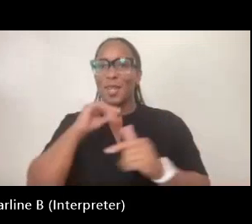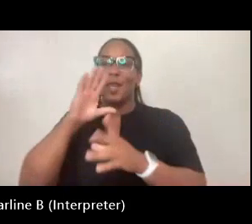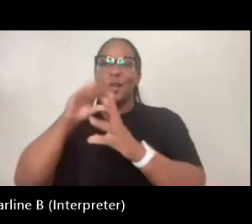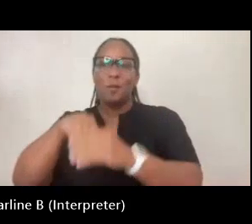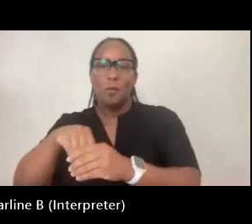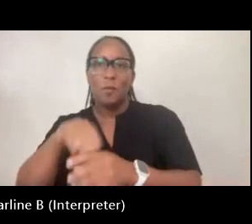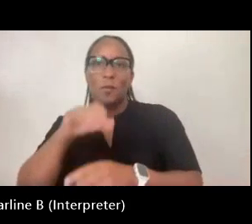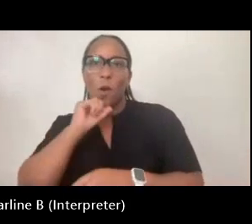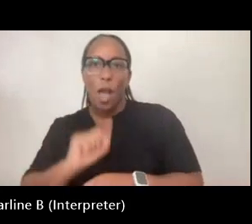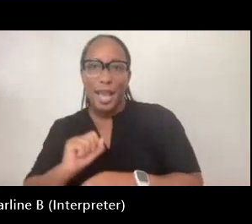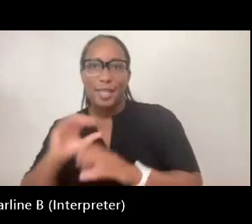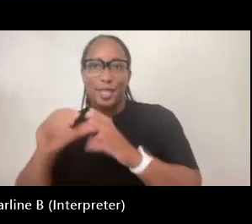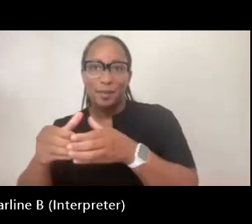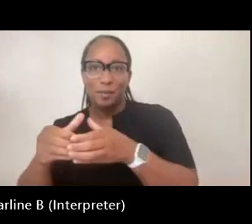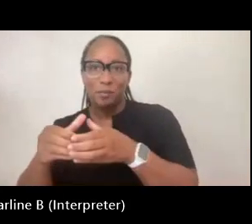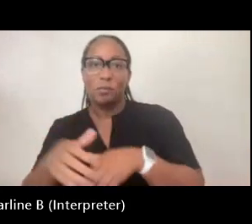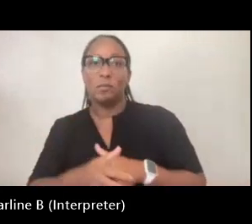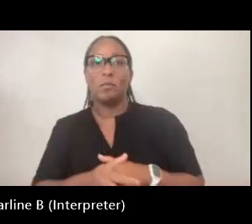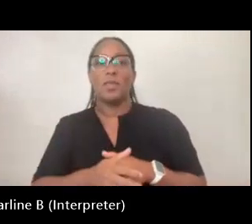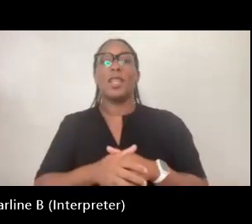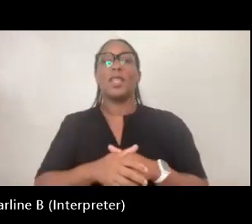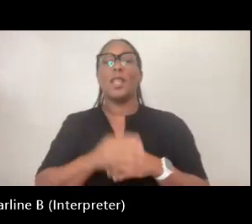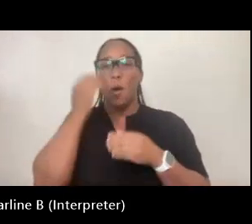In mind, and so Thoughtbot knows that it's